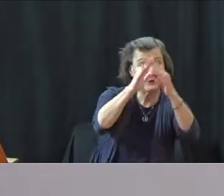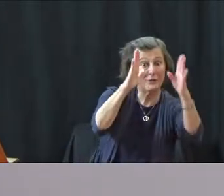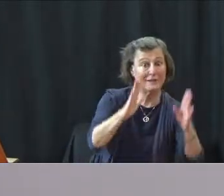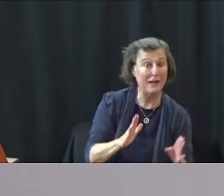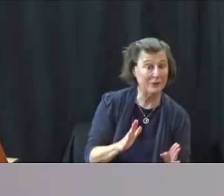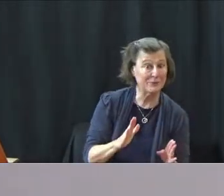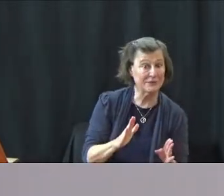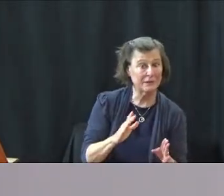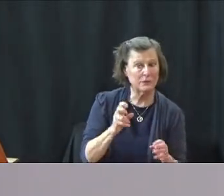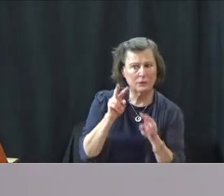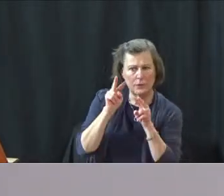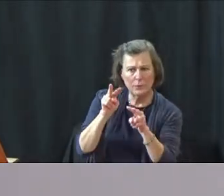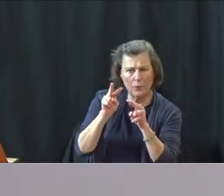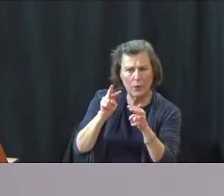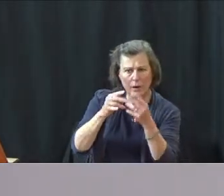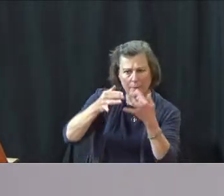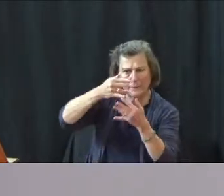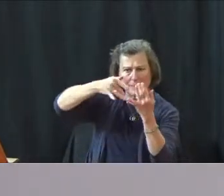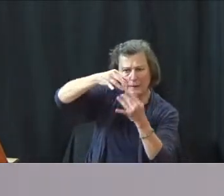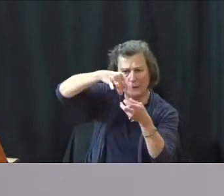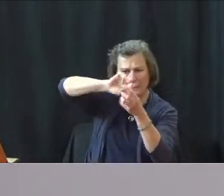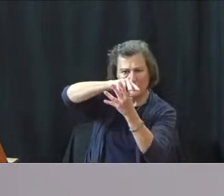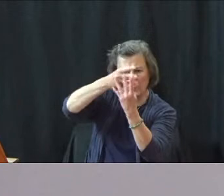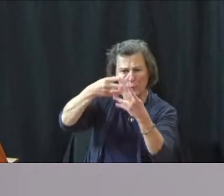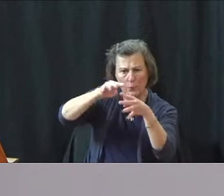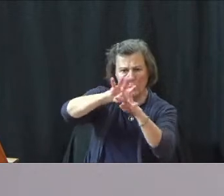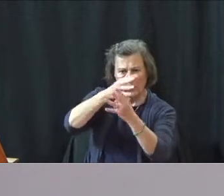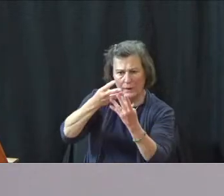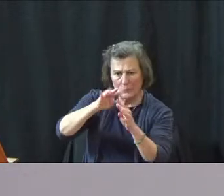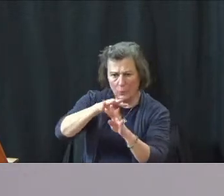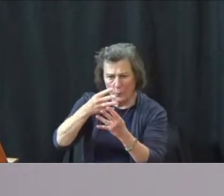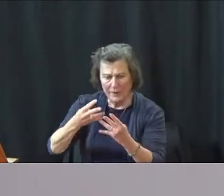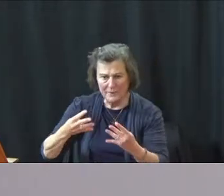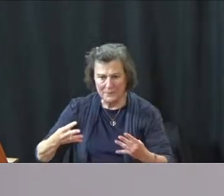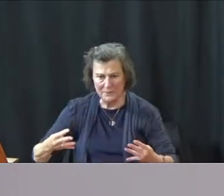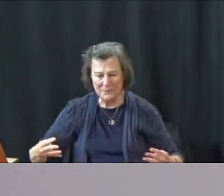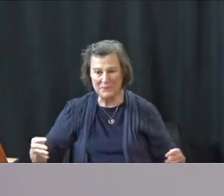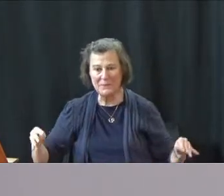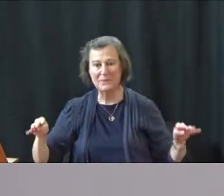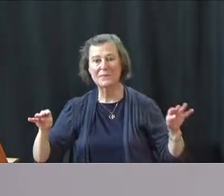She watched him spin his shining web, round and round and round.